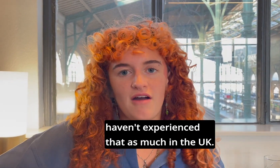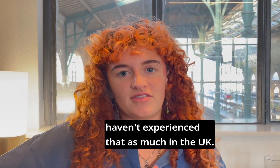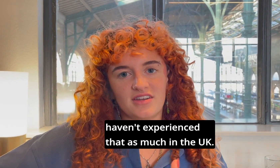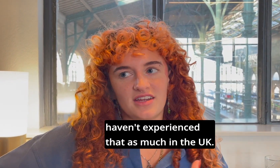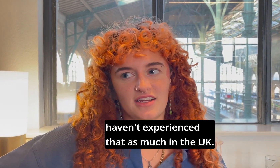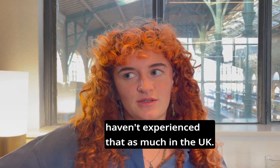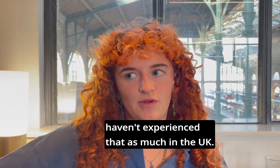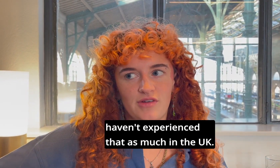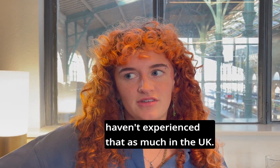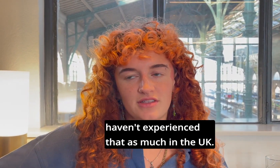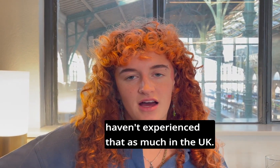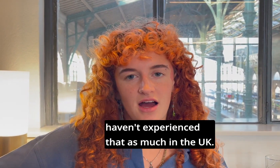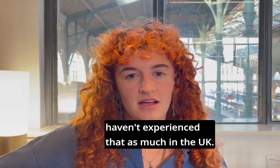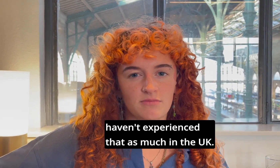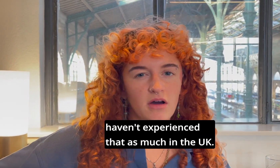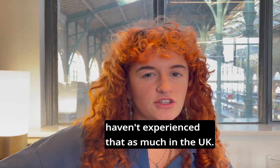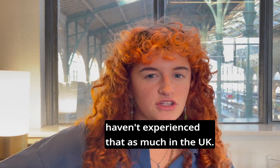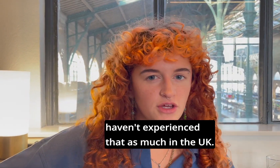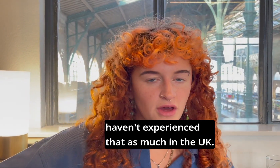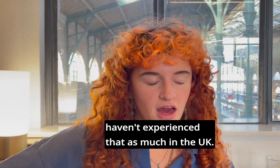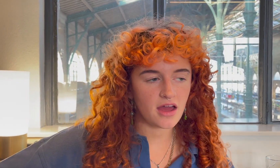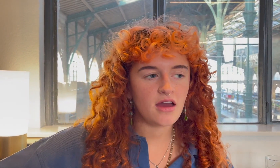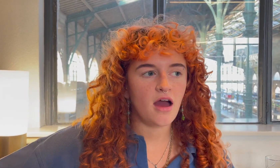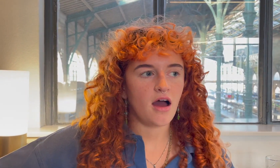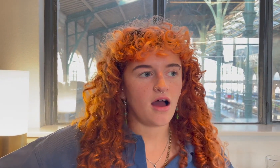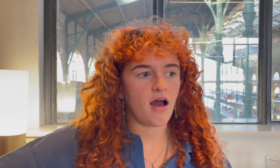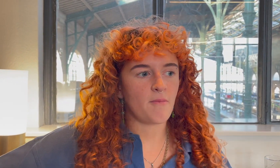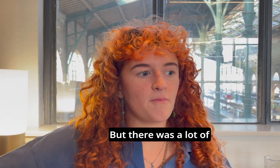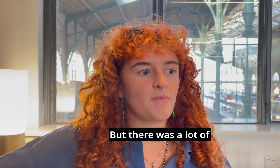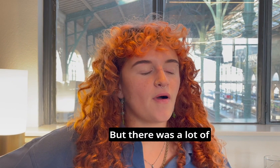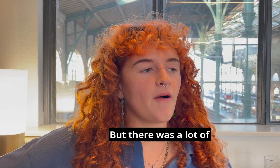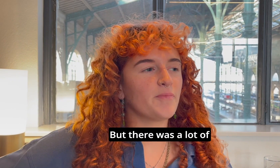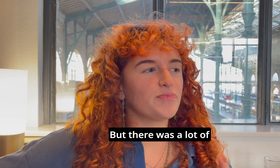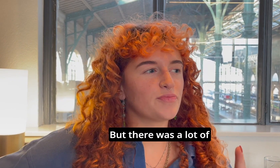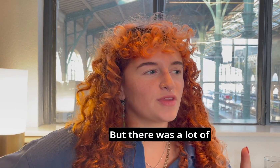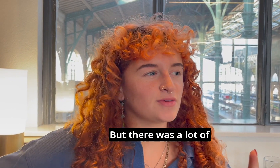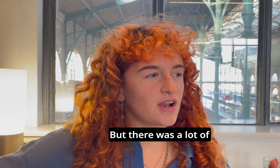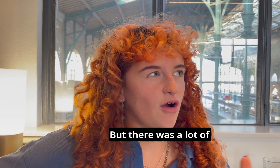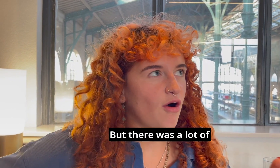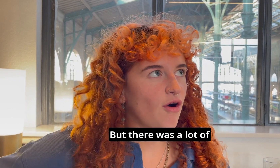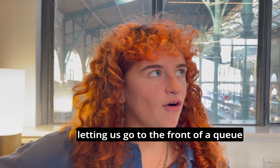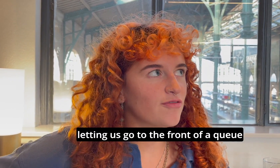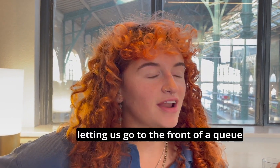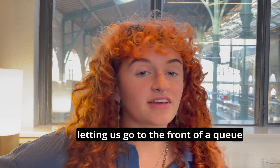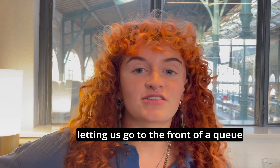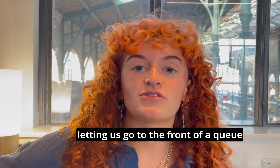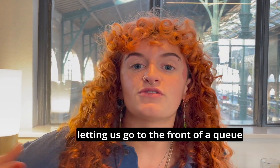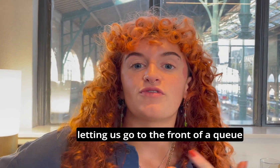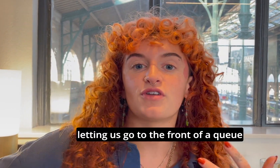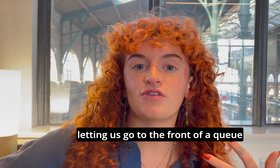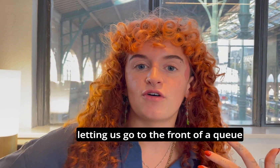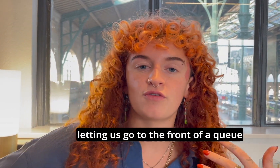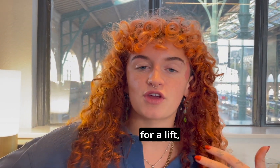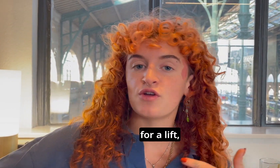haven't experienced that as much in the UK. But there was a lot of letting us go to the front of a queue